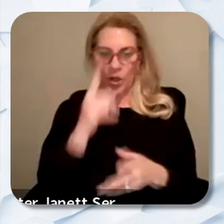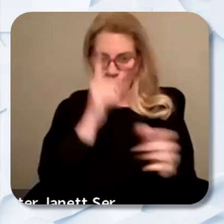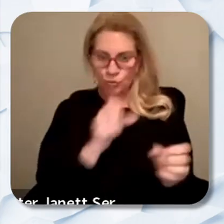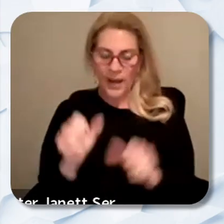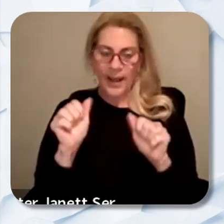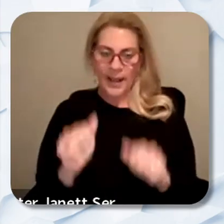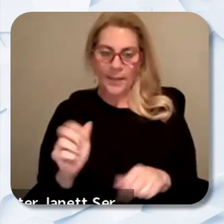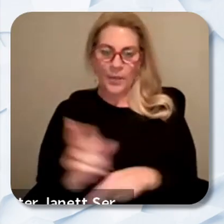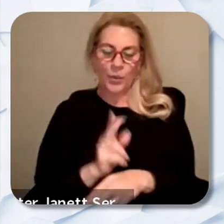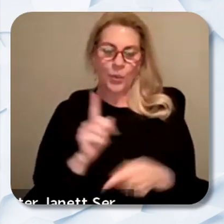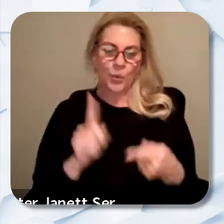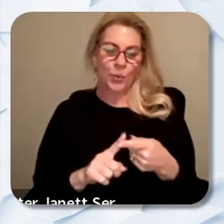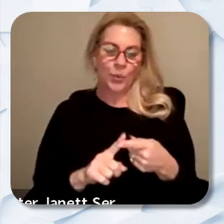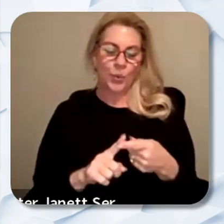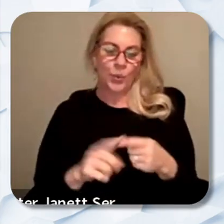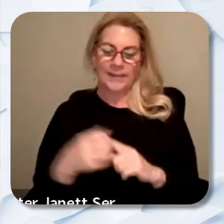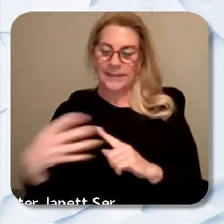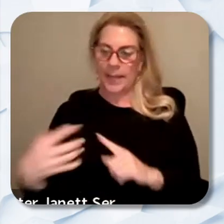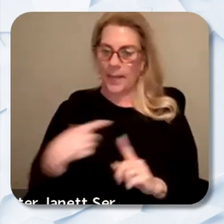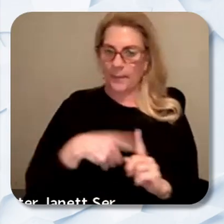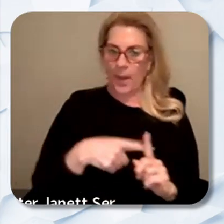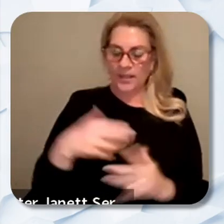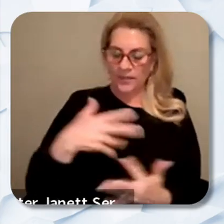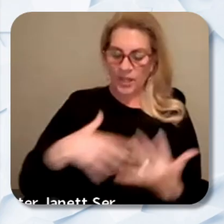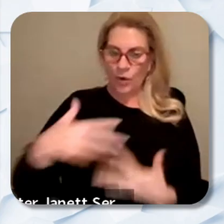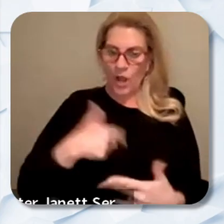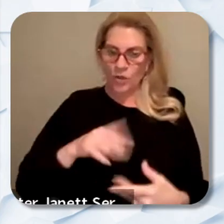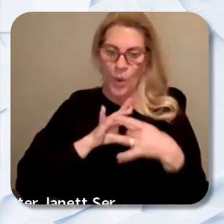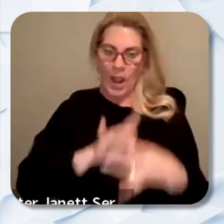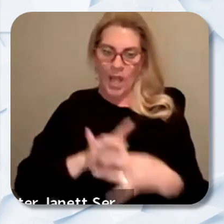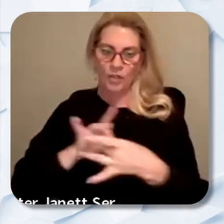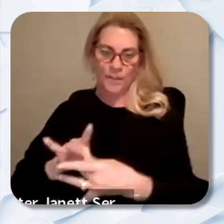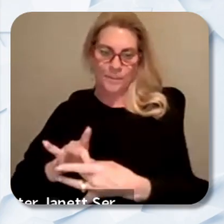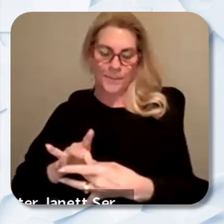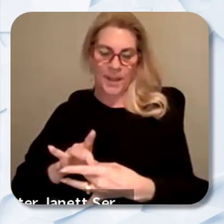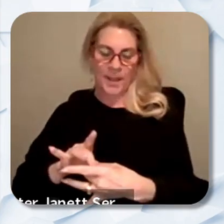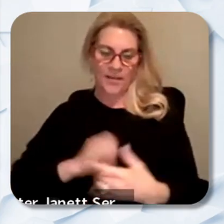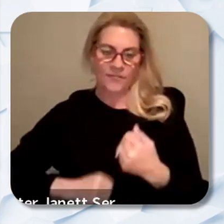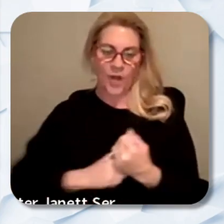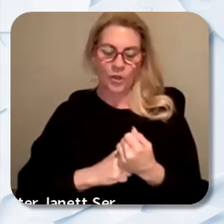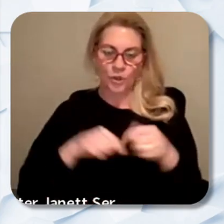be used to extend the positive interactions and relationships fostered in the classroom to the